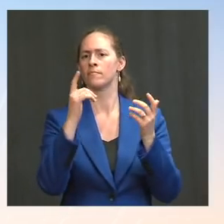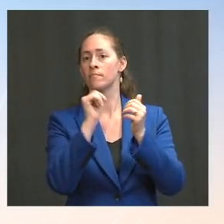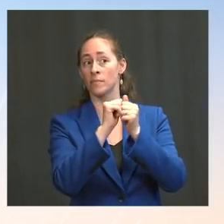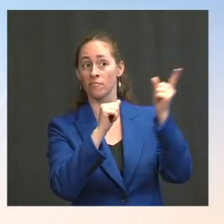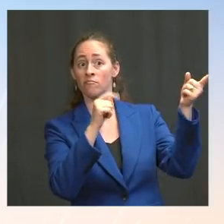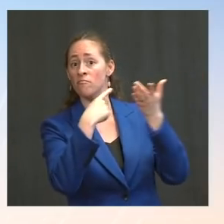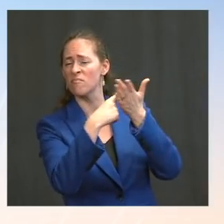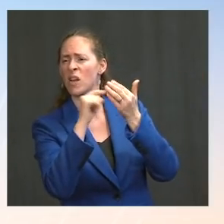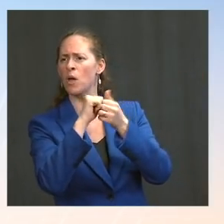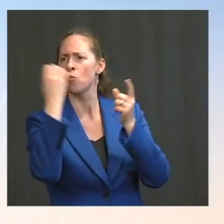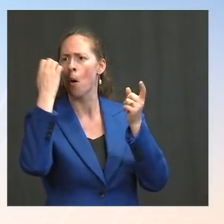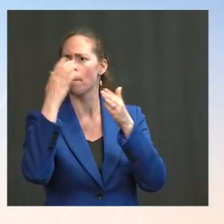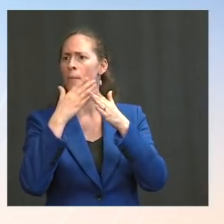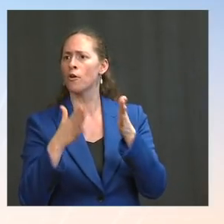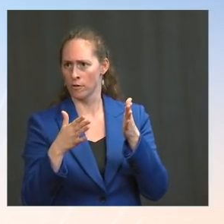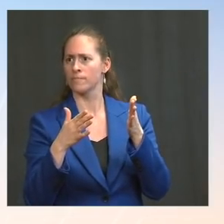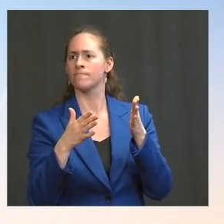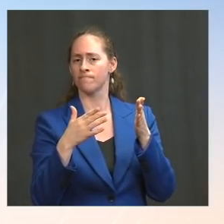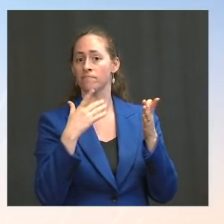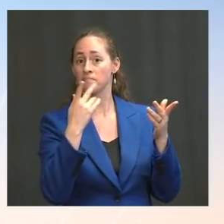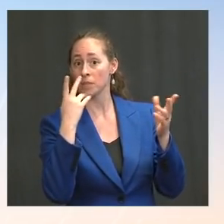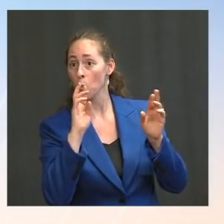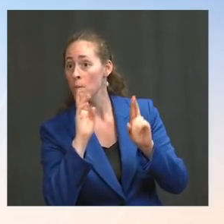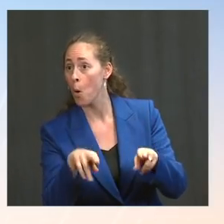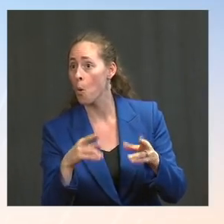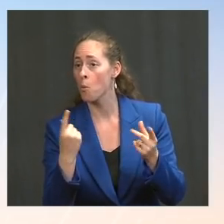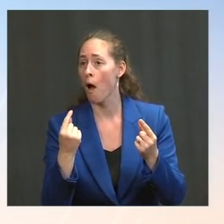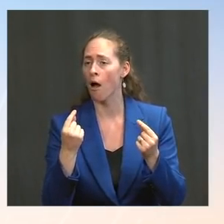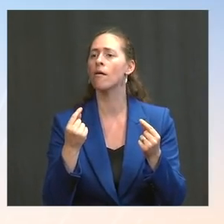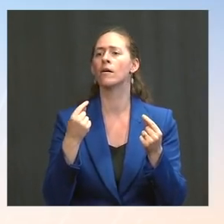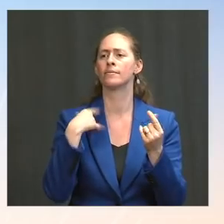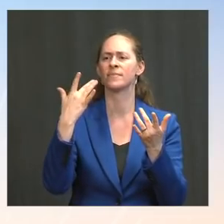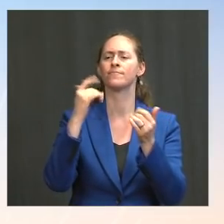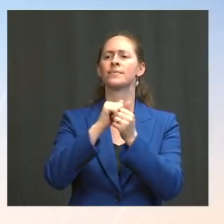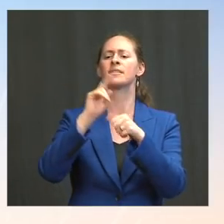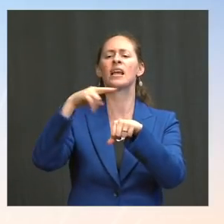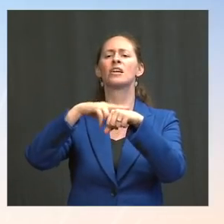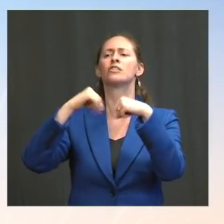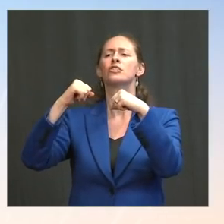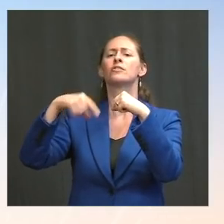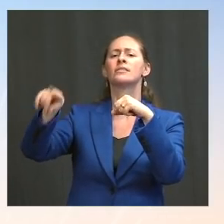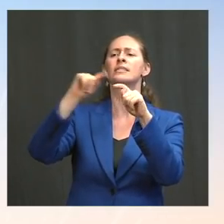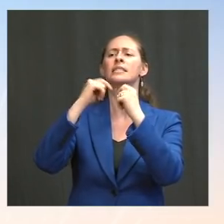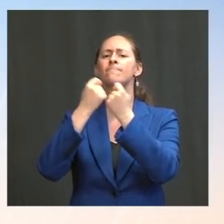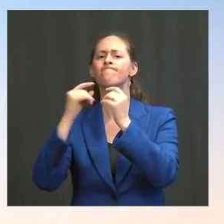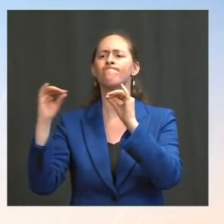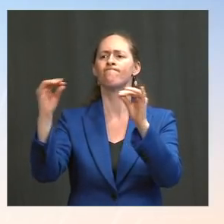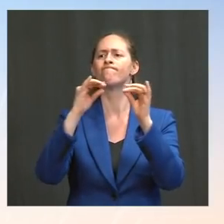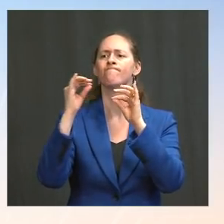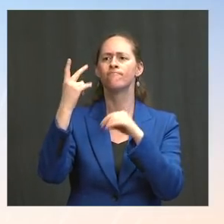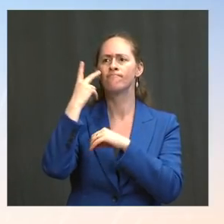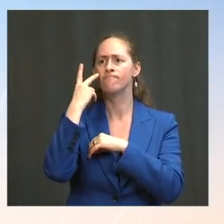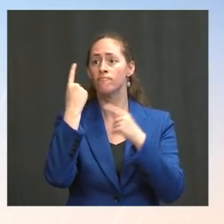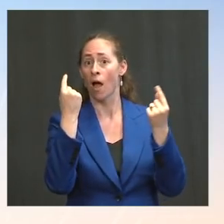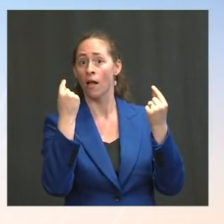I will talk with our national security team and see if there's any additional actions or calls that are happening today. The Press: Okay. And then, on the international front,